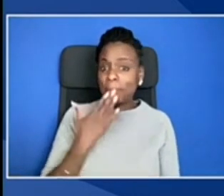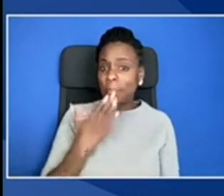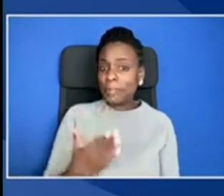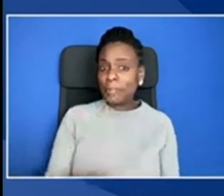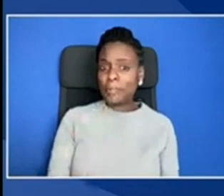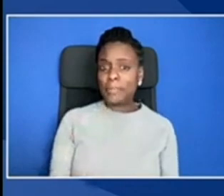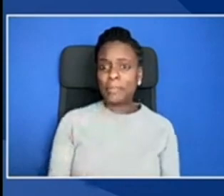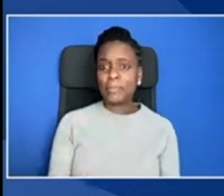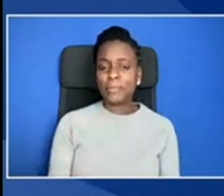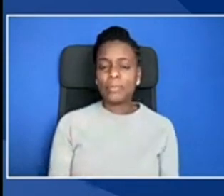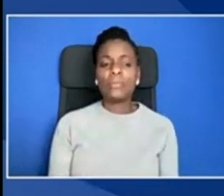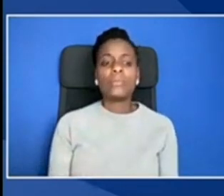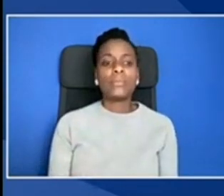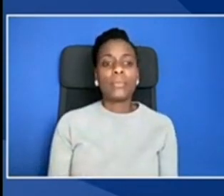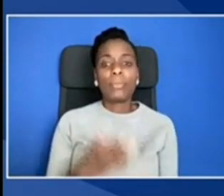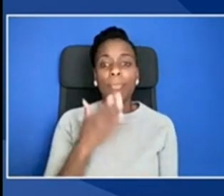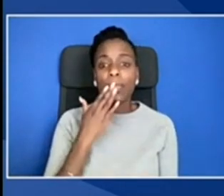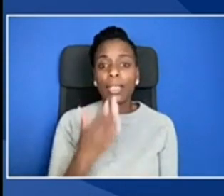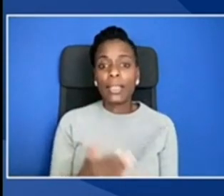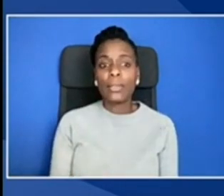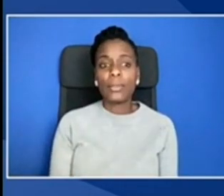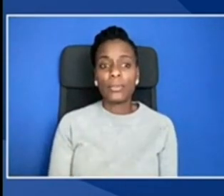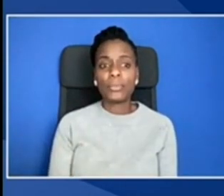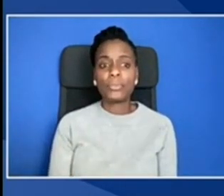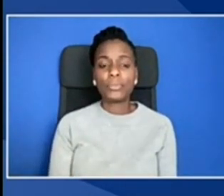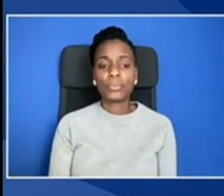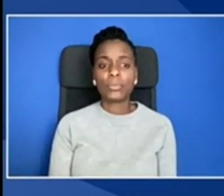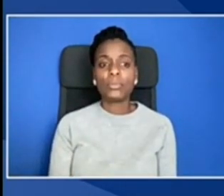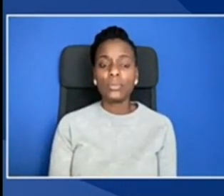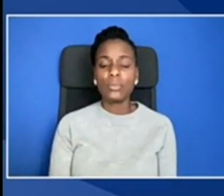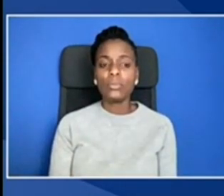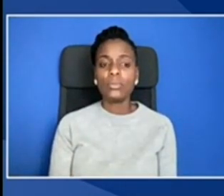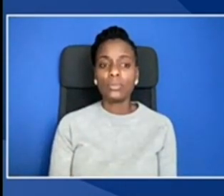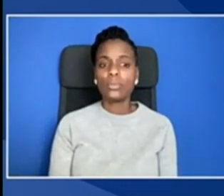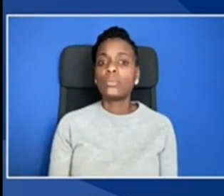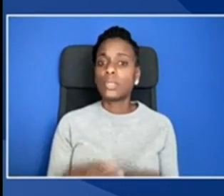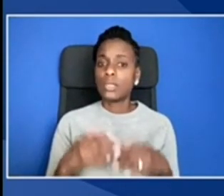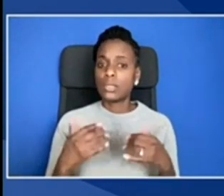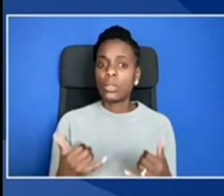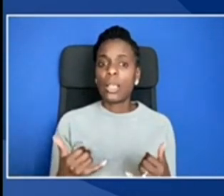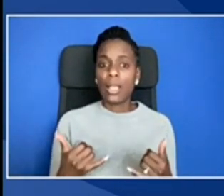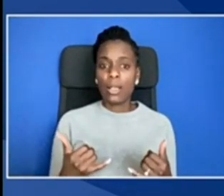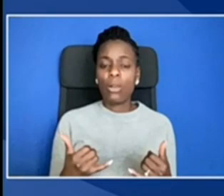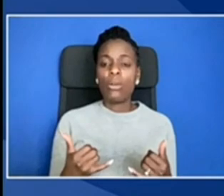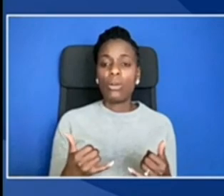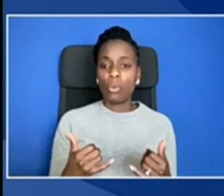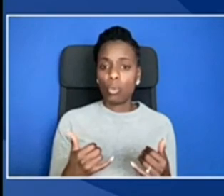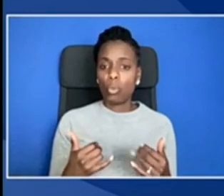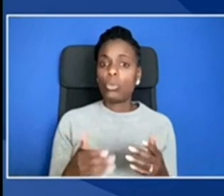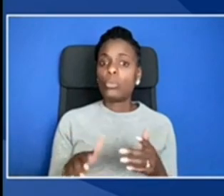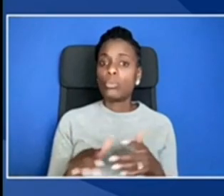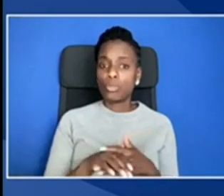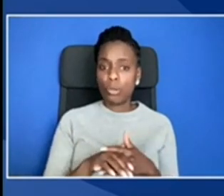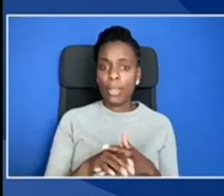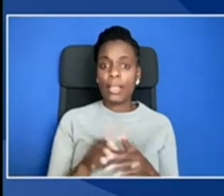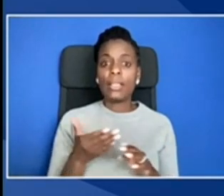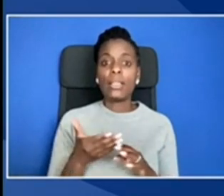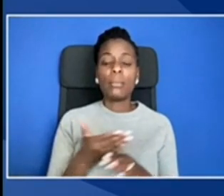Alright. Thank you. We are going to endeavor to take a break prior to public comment.